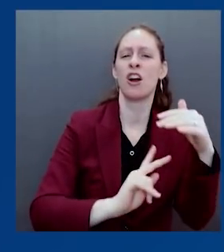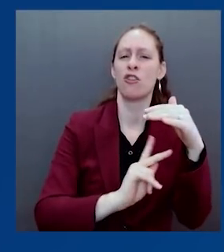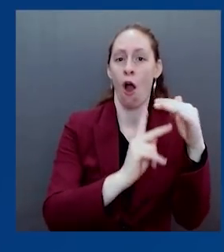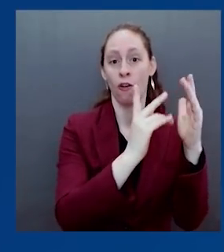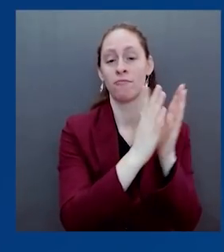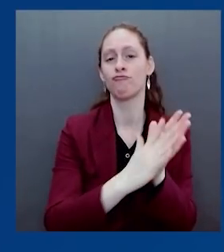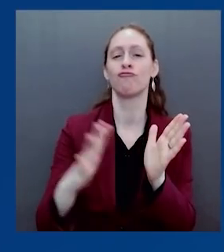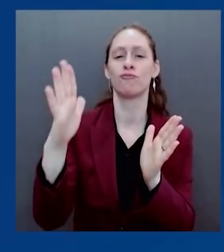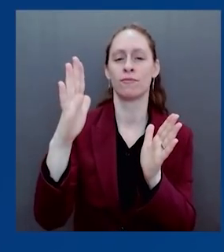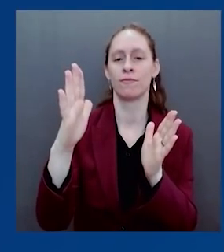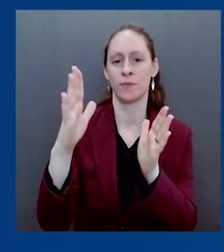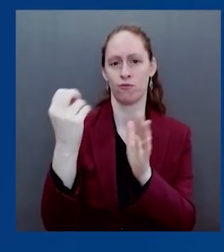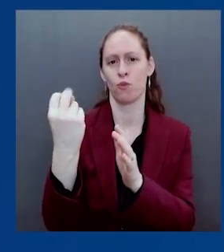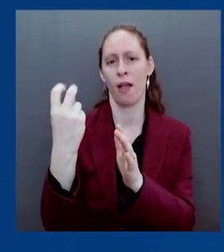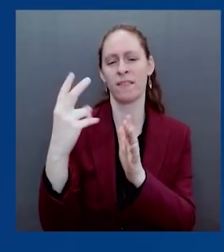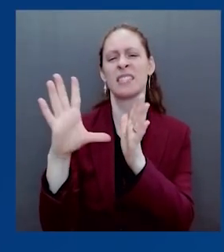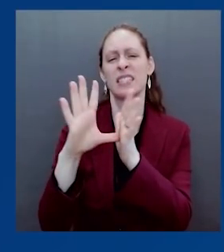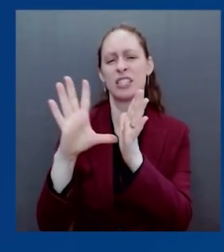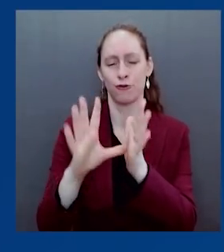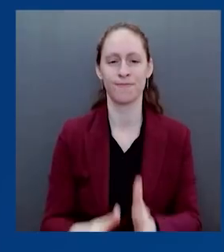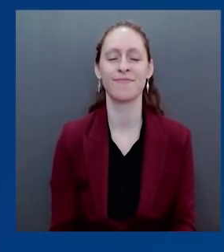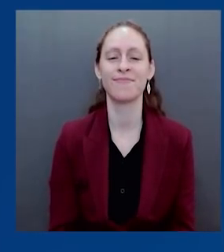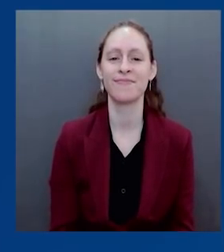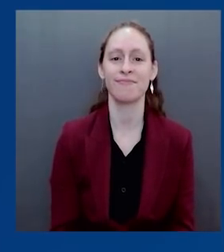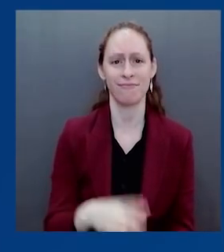so keeping schools open safely is a top priority.